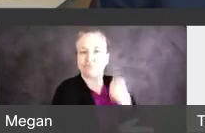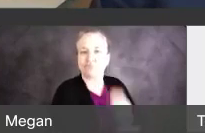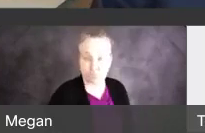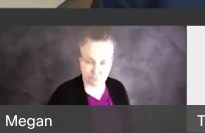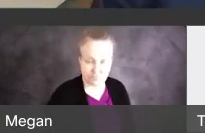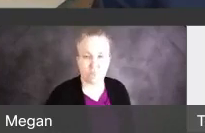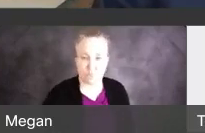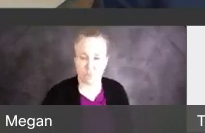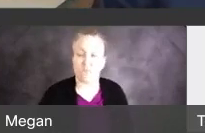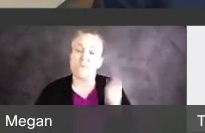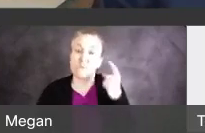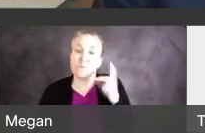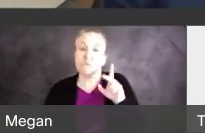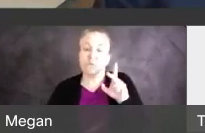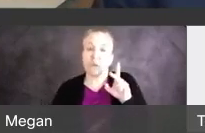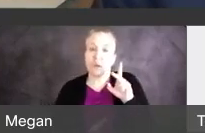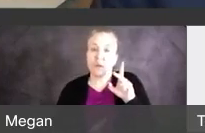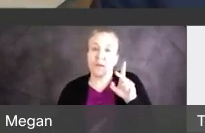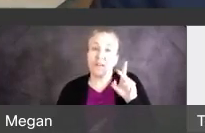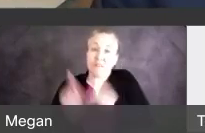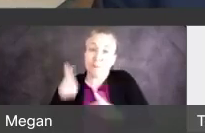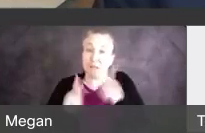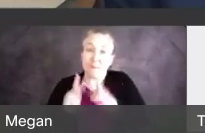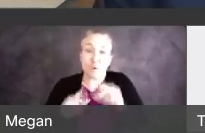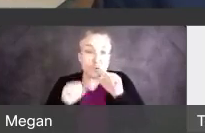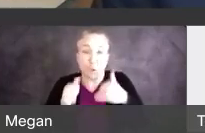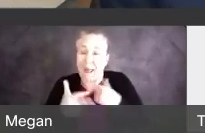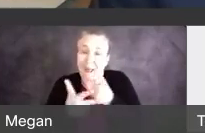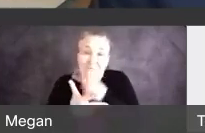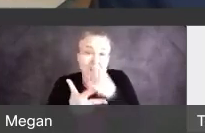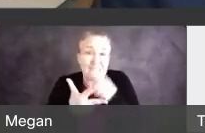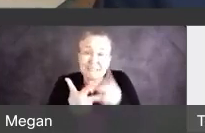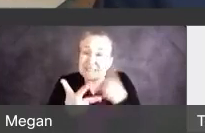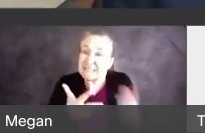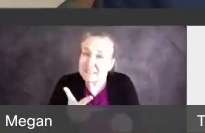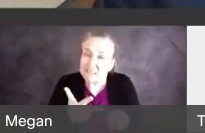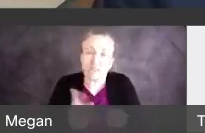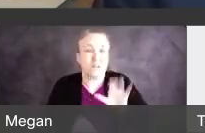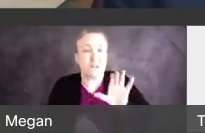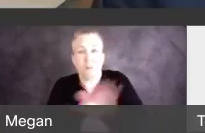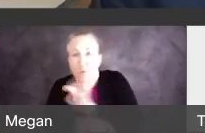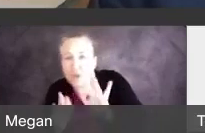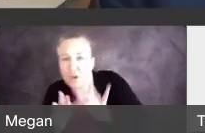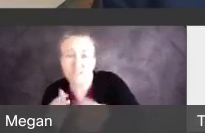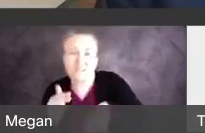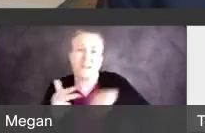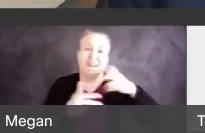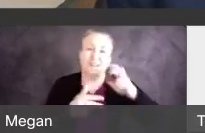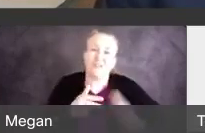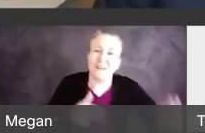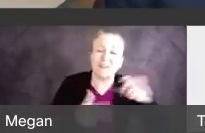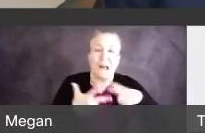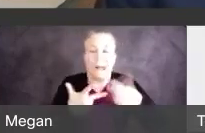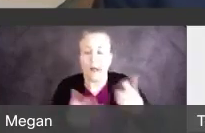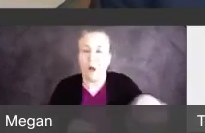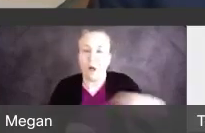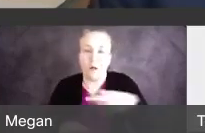The people that don't have those things are really stuck and if we don't have enough vaccine